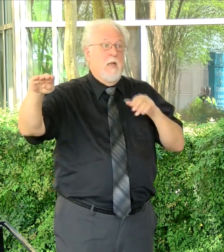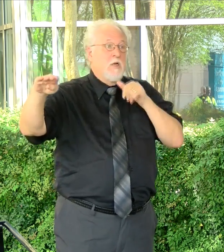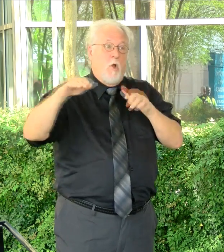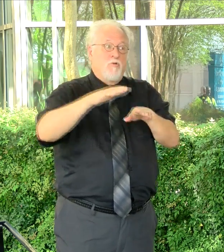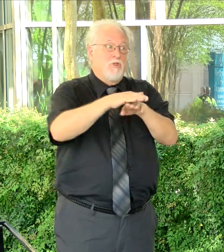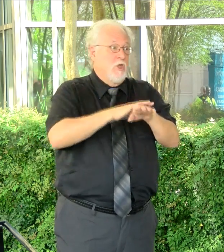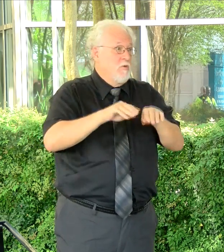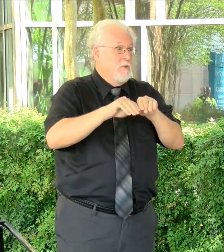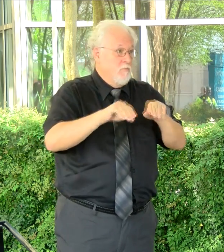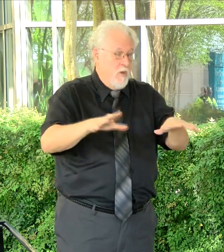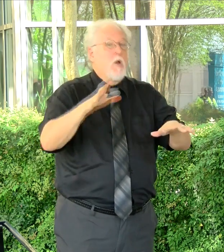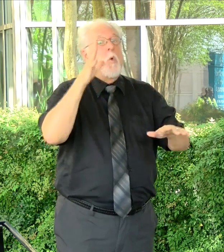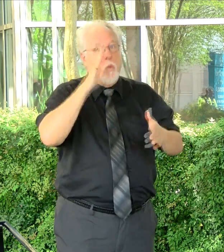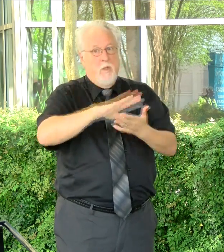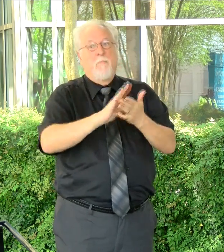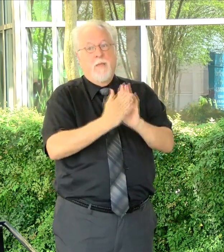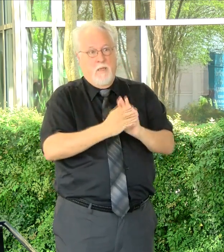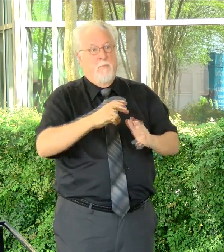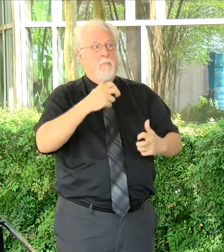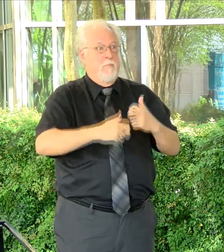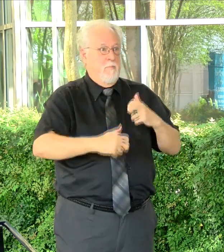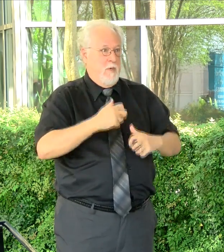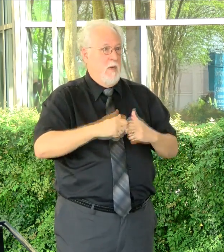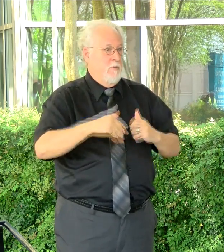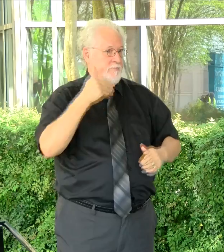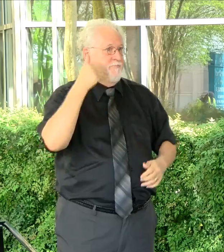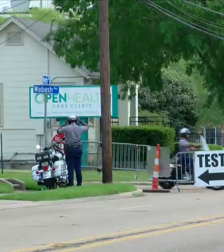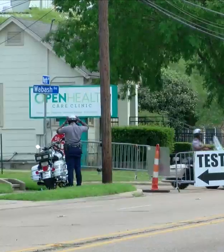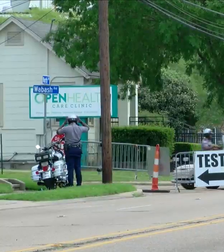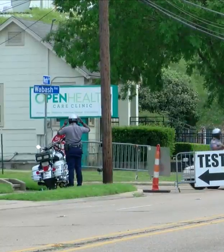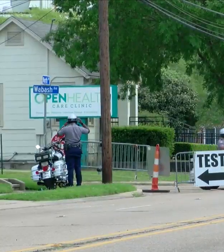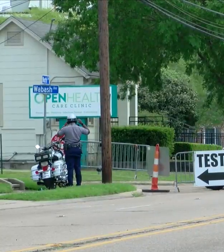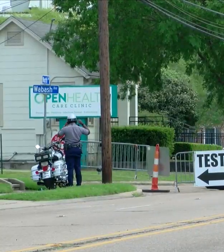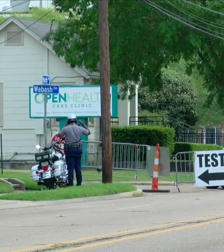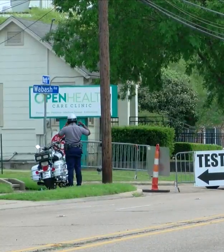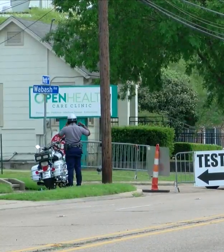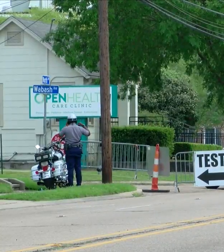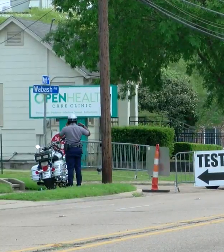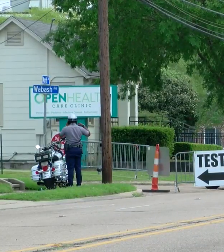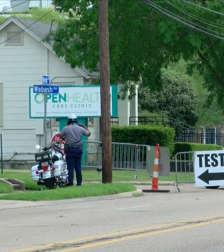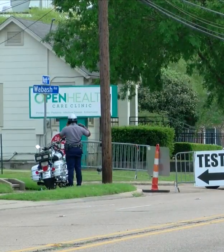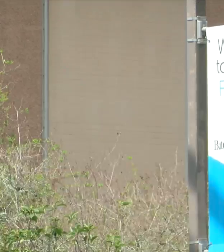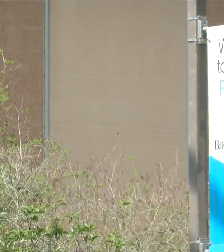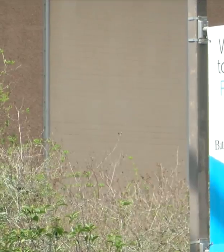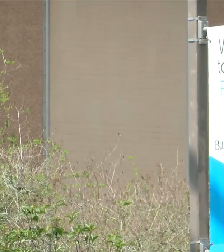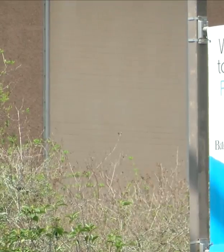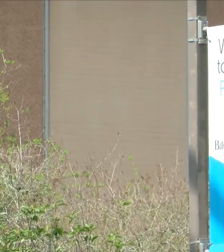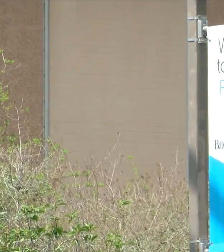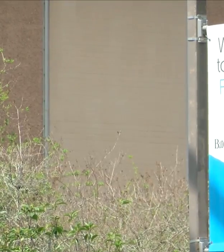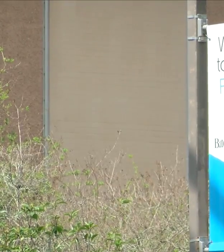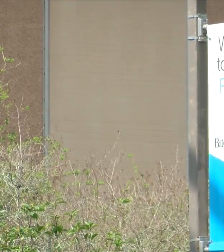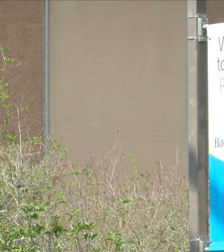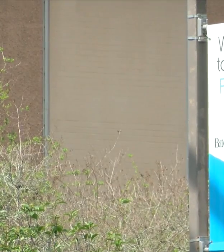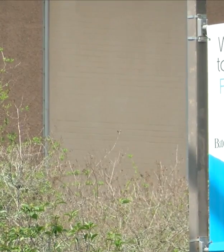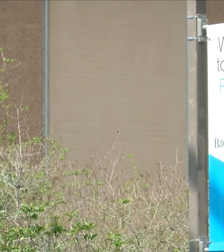disease, it will become and issue in the coming weeks." This comes as more people get tested for COVID-19 at Baton